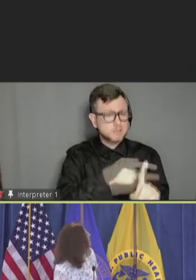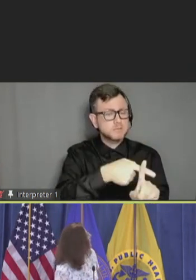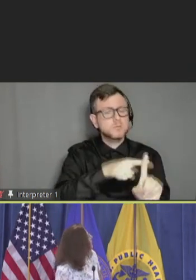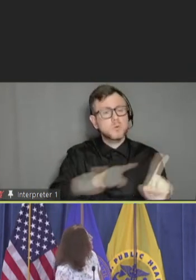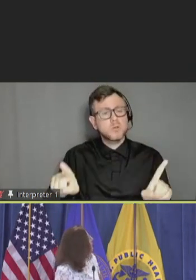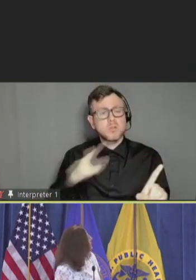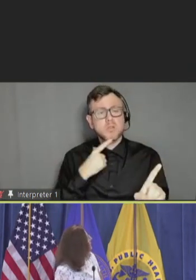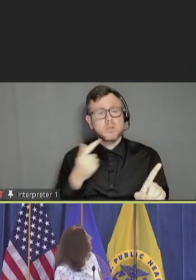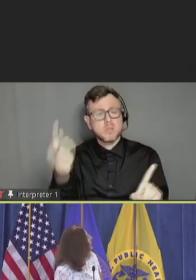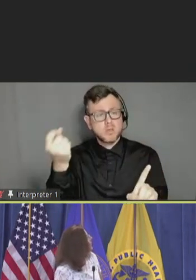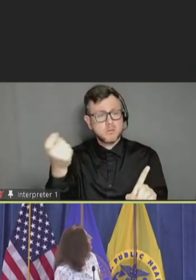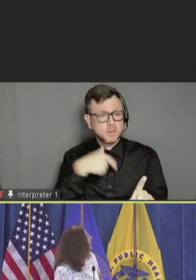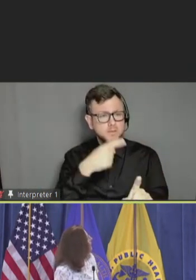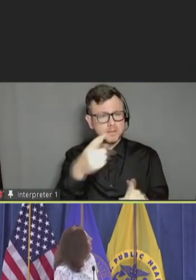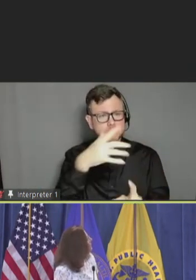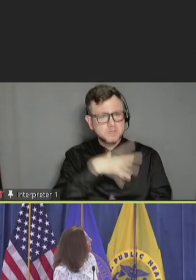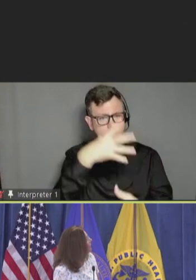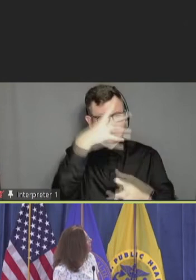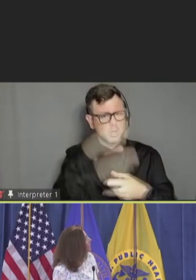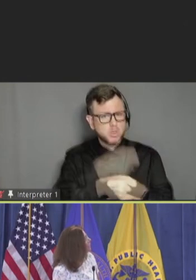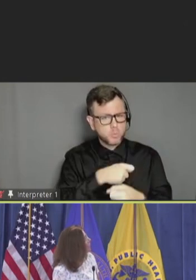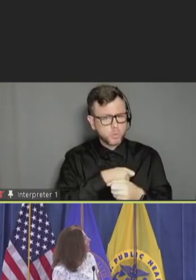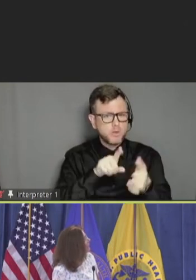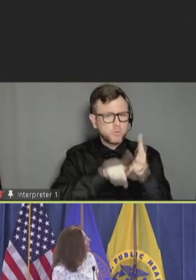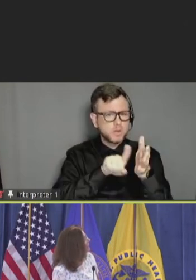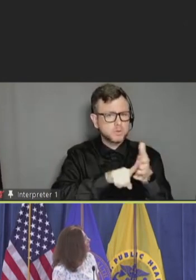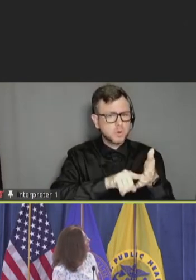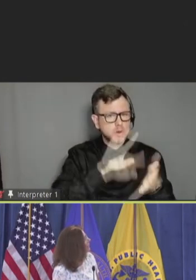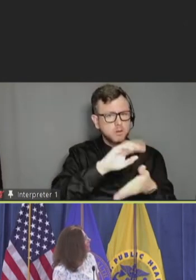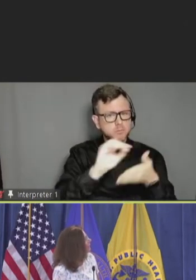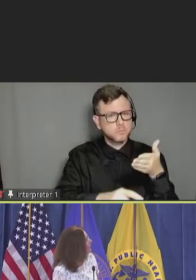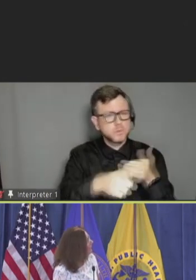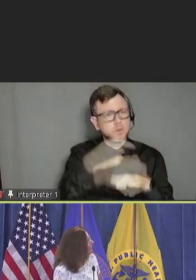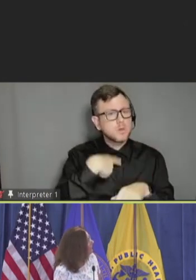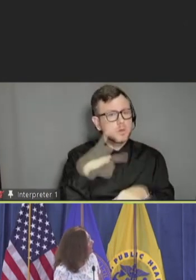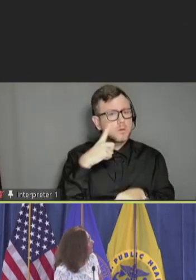It's showing the summary findings of the 1-to-21-day risk interval of the bivalent booster.